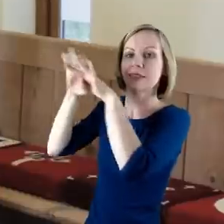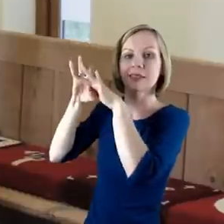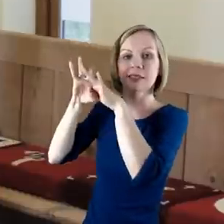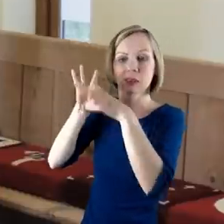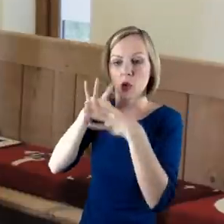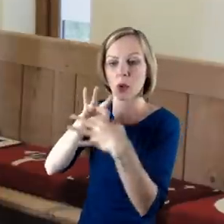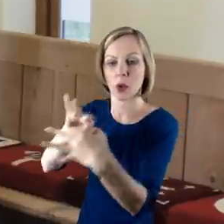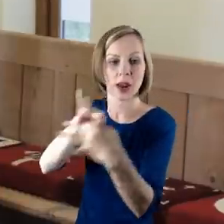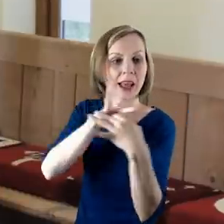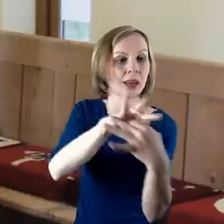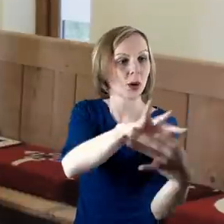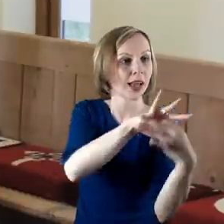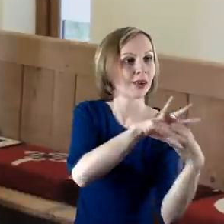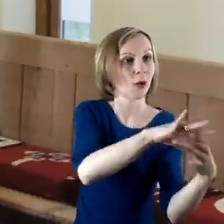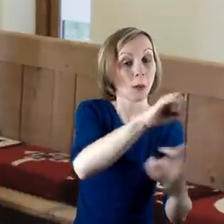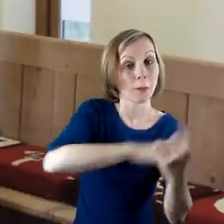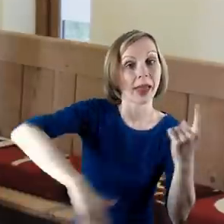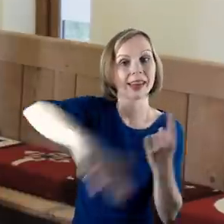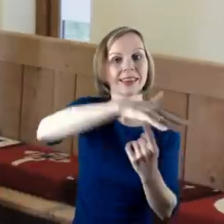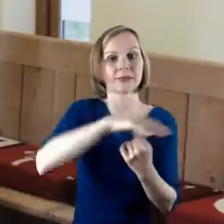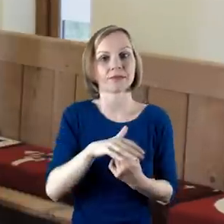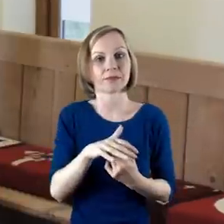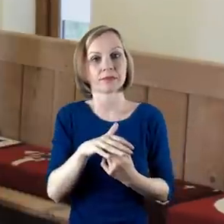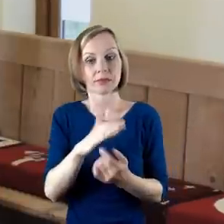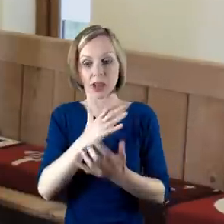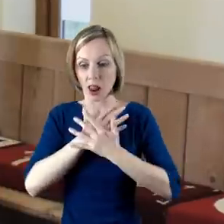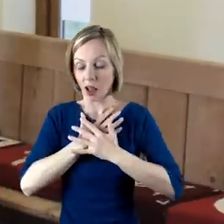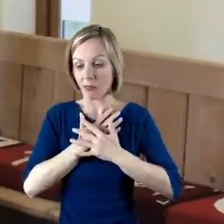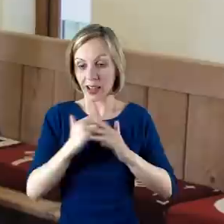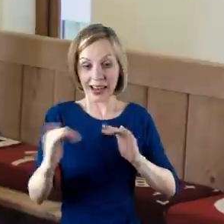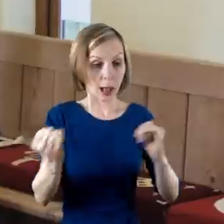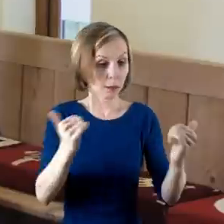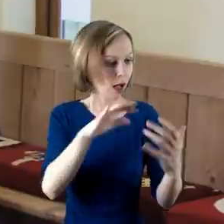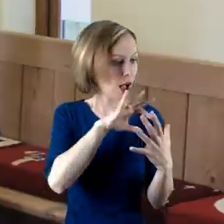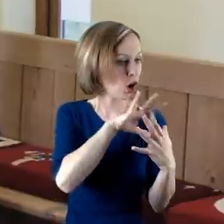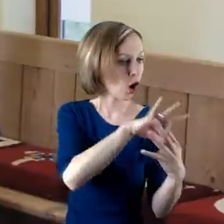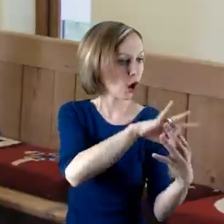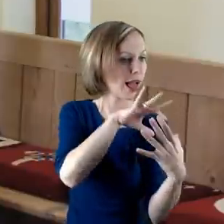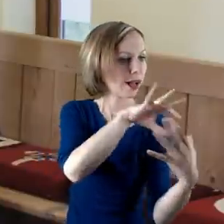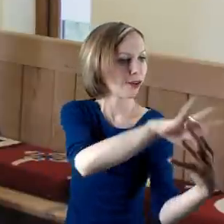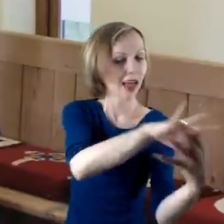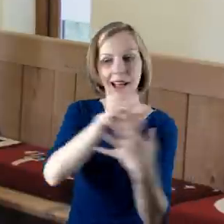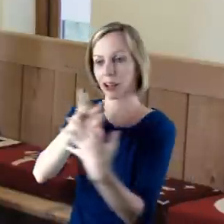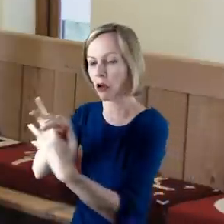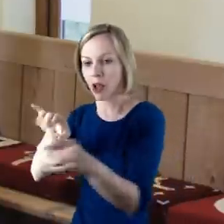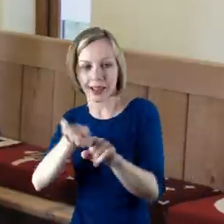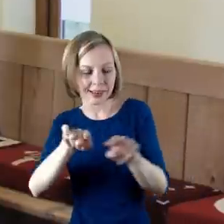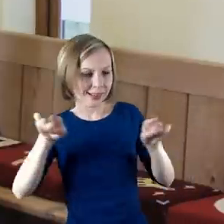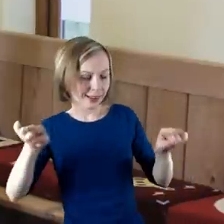Loving your neighbour becomes reconnecting with others, remembering all are made in the image of God,